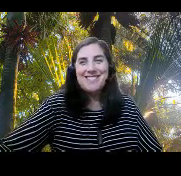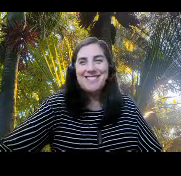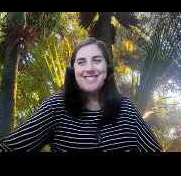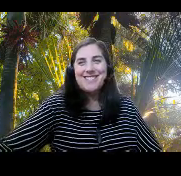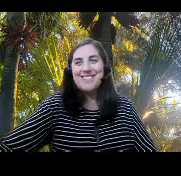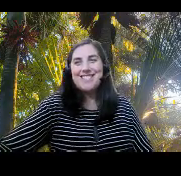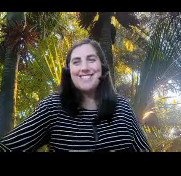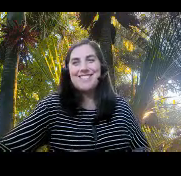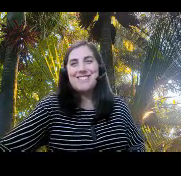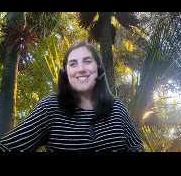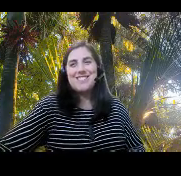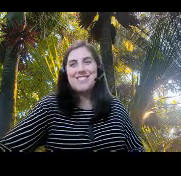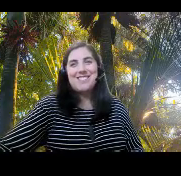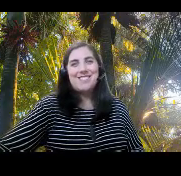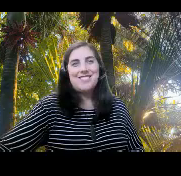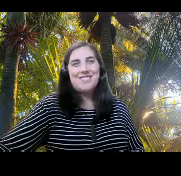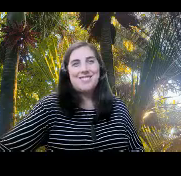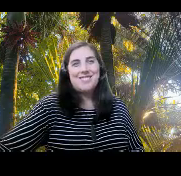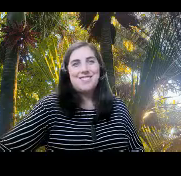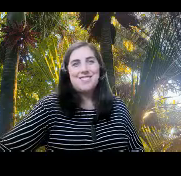that even exotic vegetation is really important.